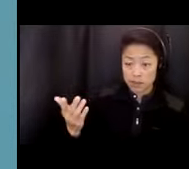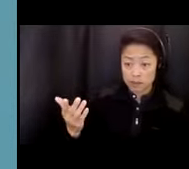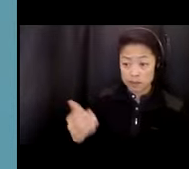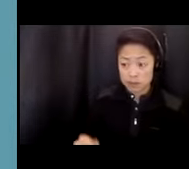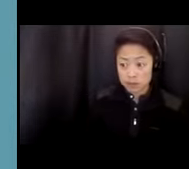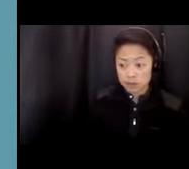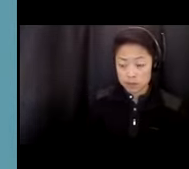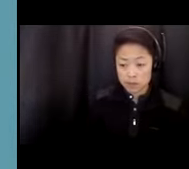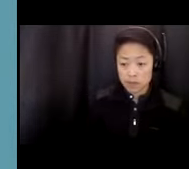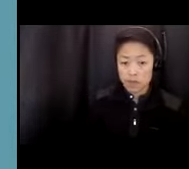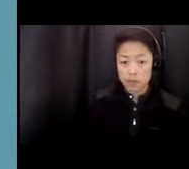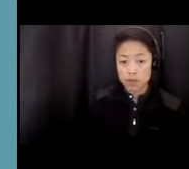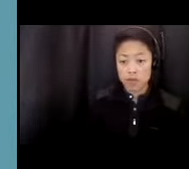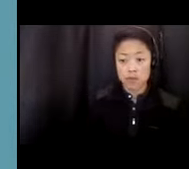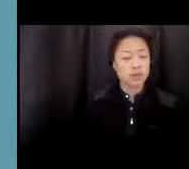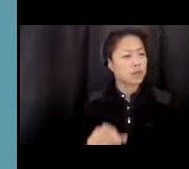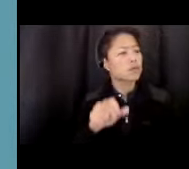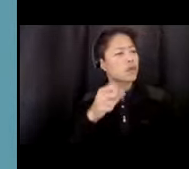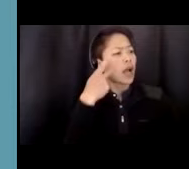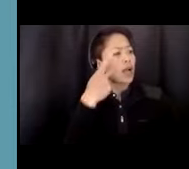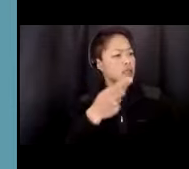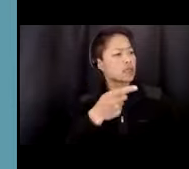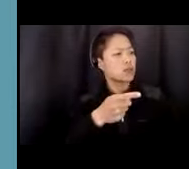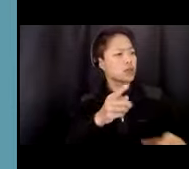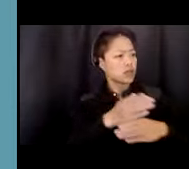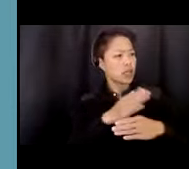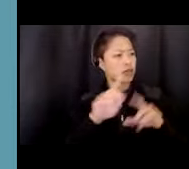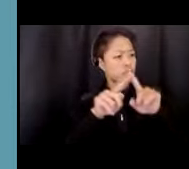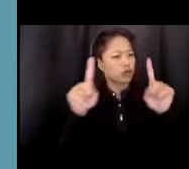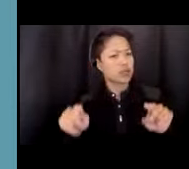Yes I see, you’re screen sharing.